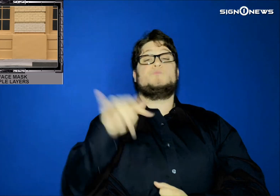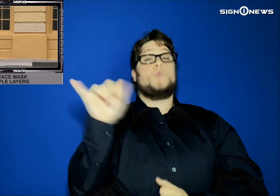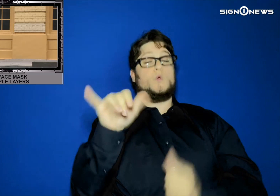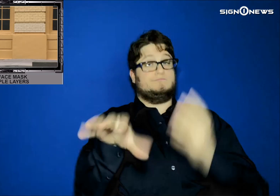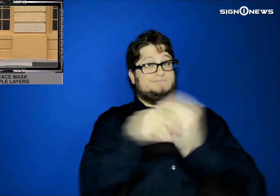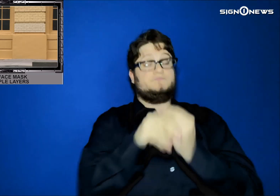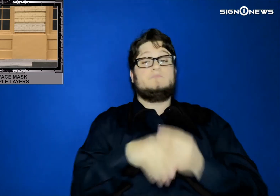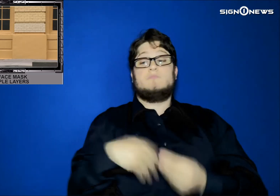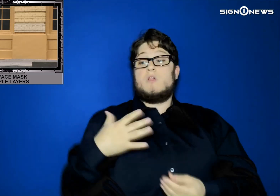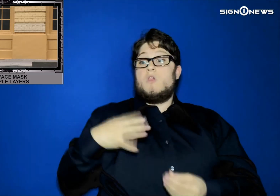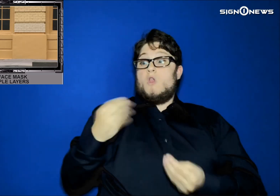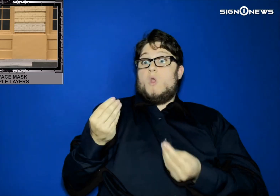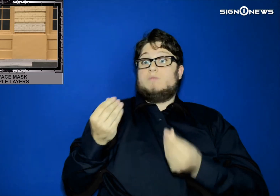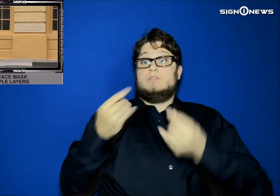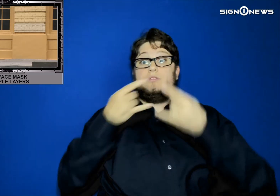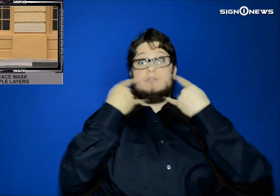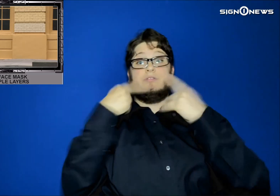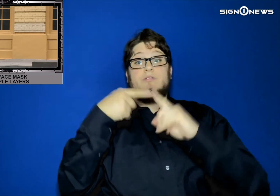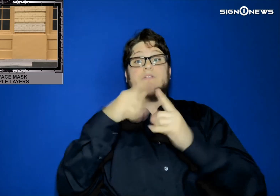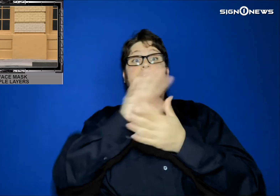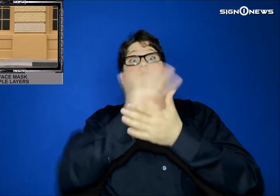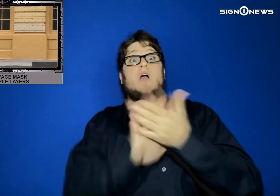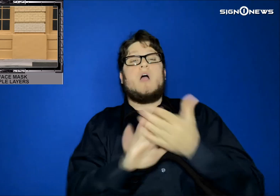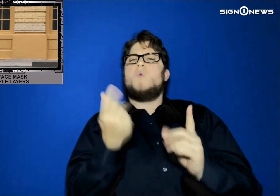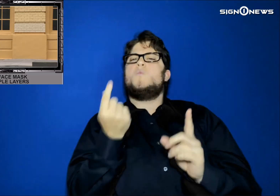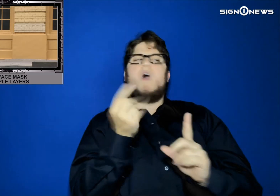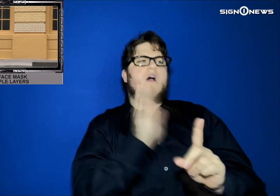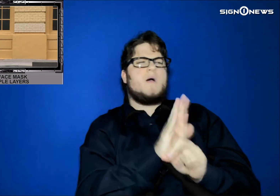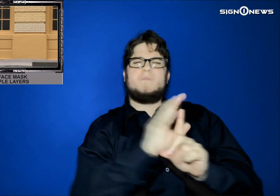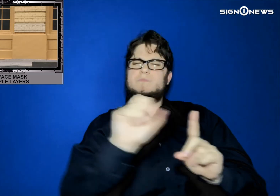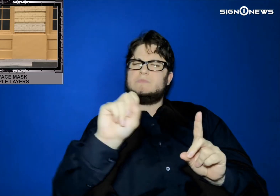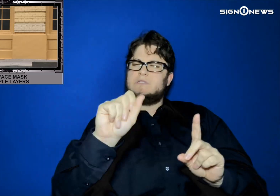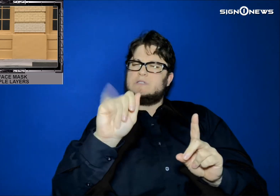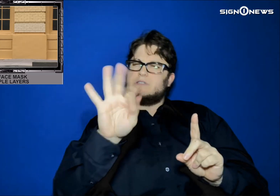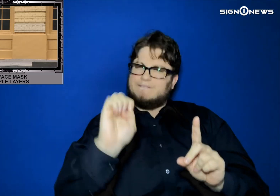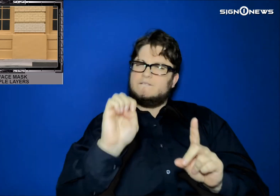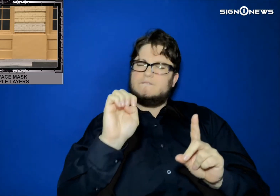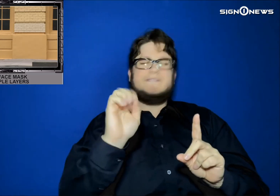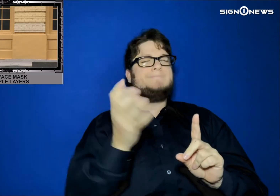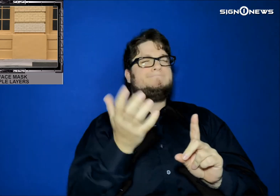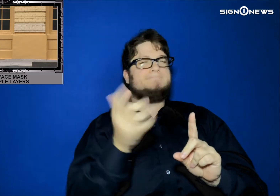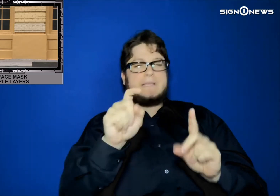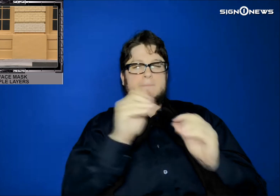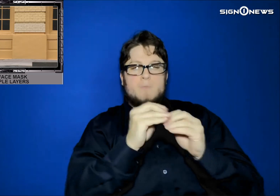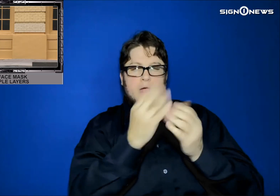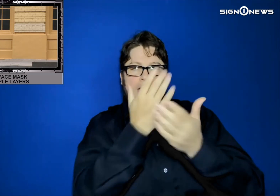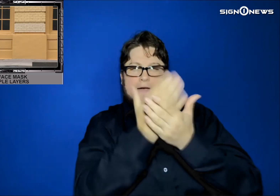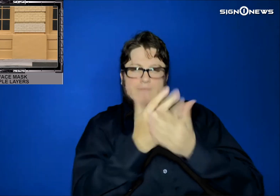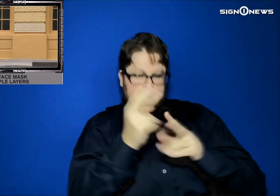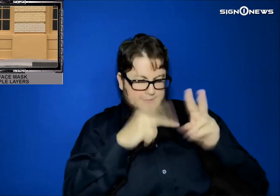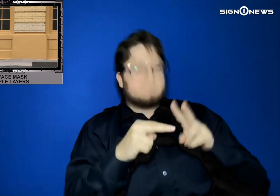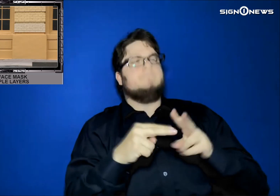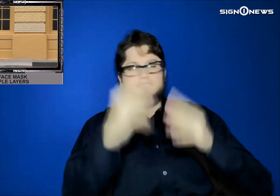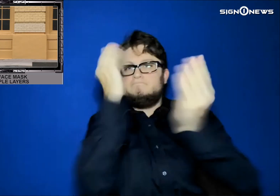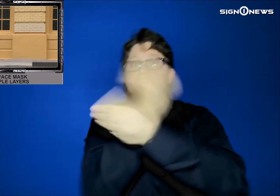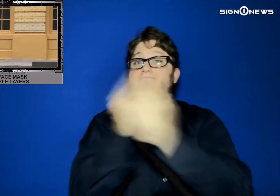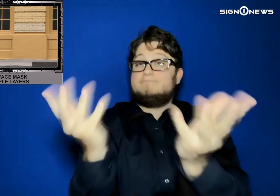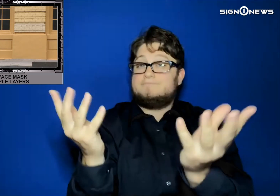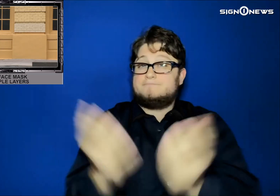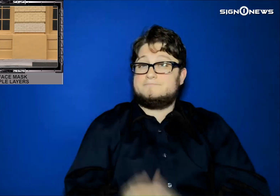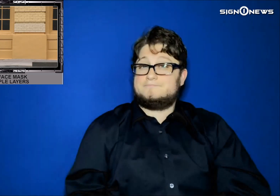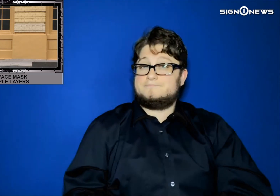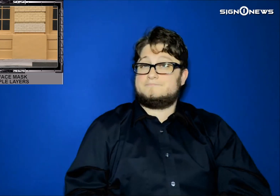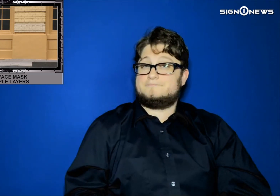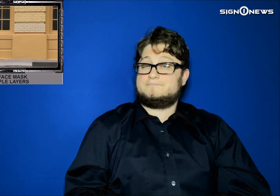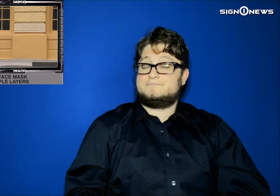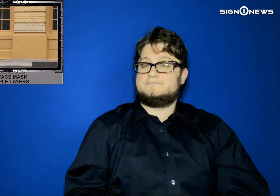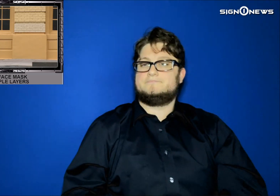They also added there is a need for more evidence to inform safer cloth mask design.